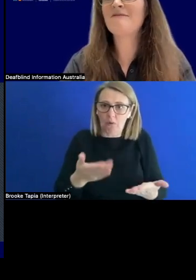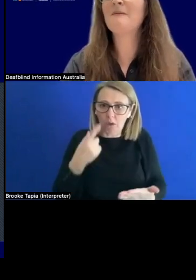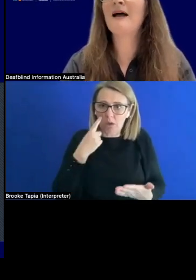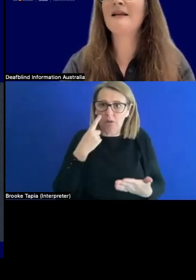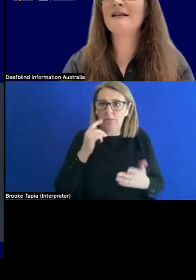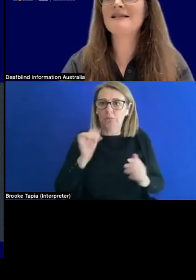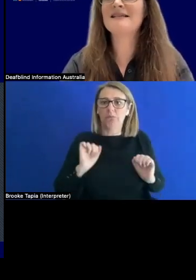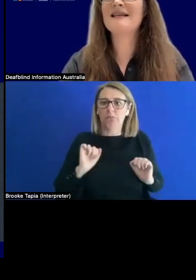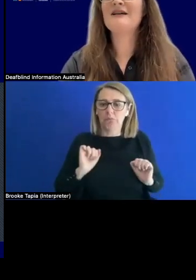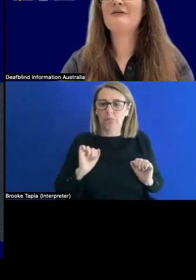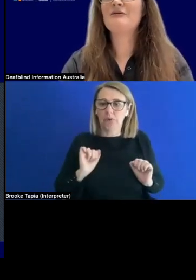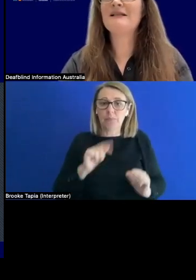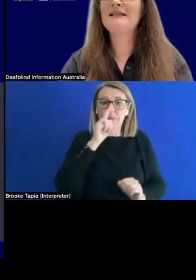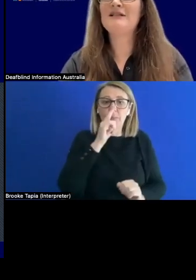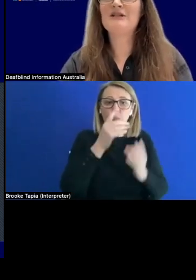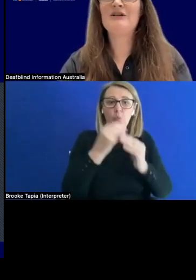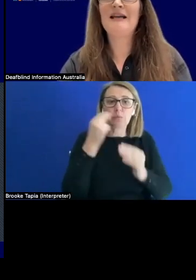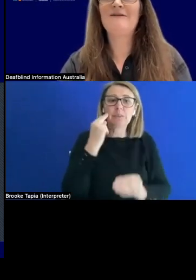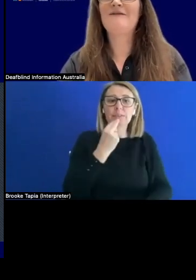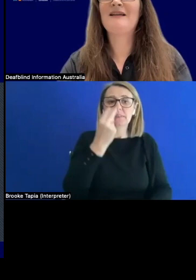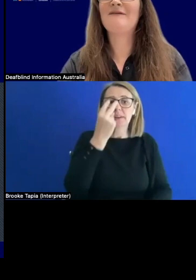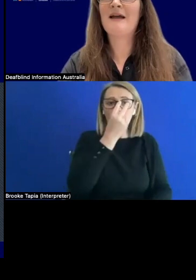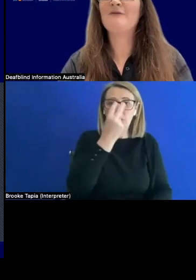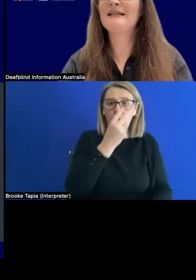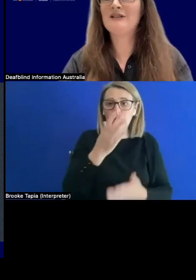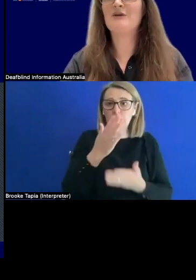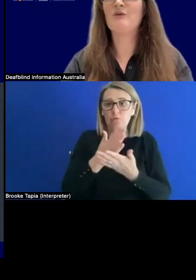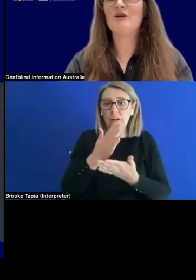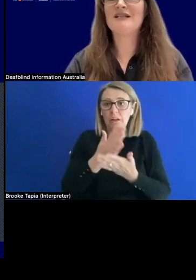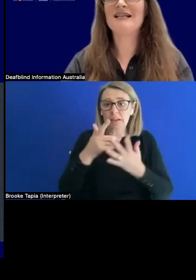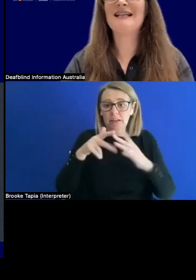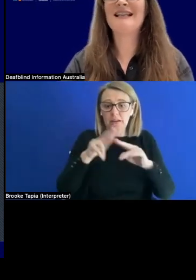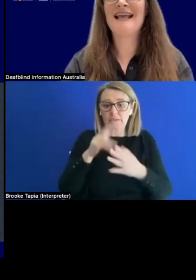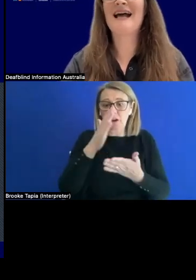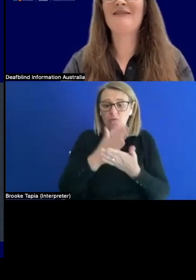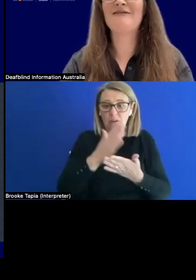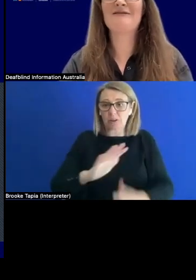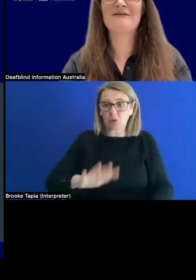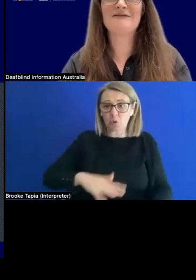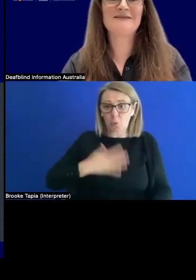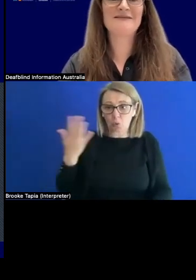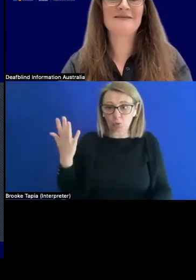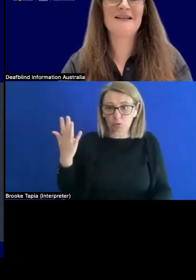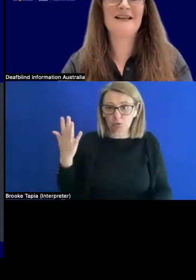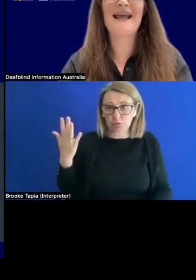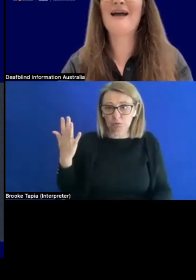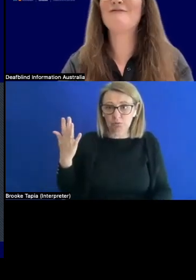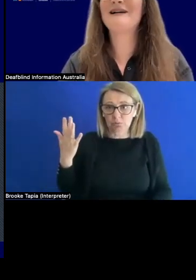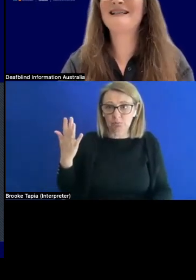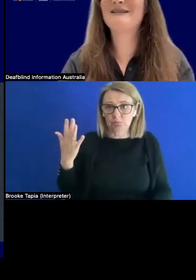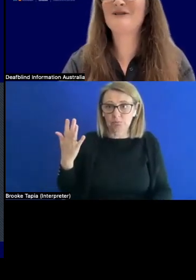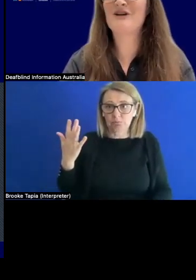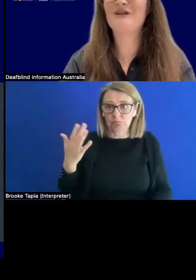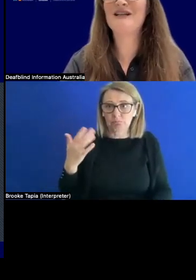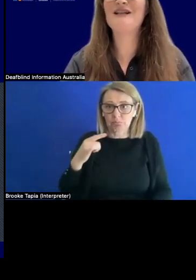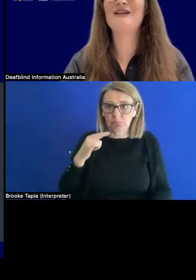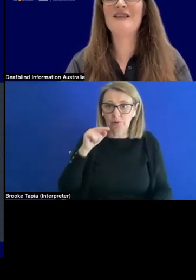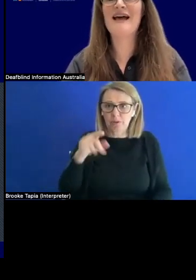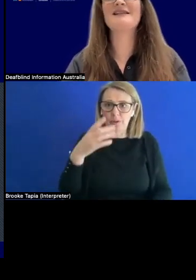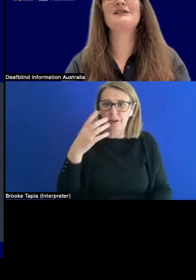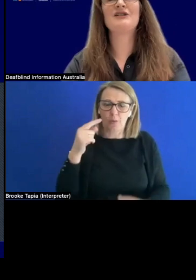deafblindness really do, if they really don’t want it, they have ways of showing you that. So,